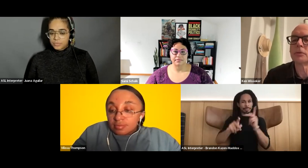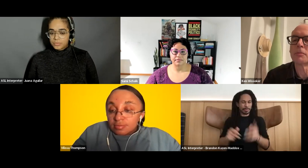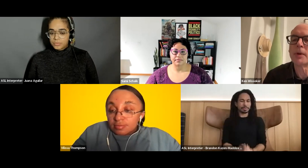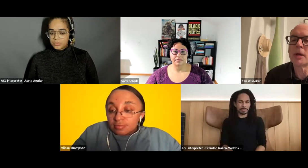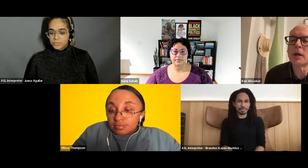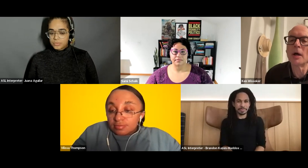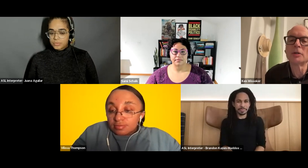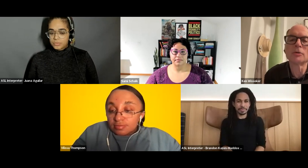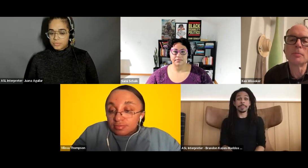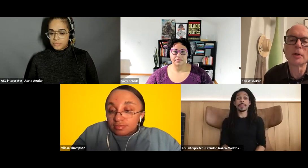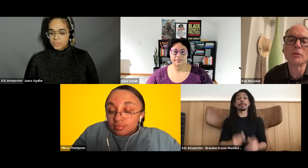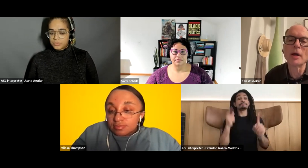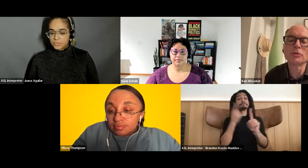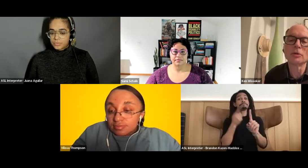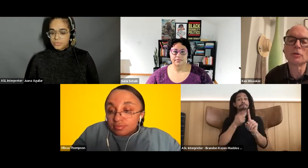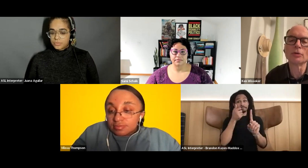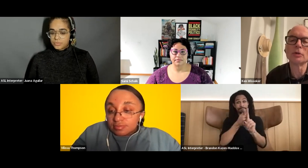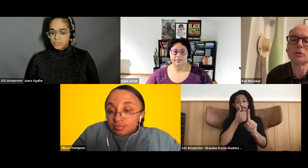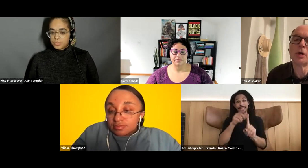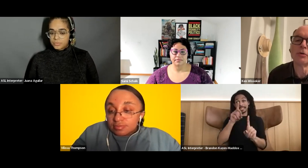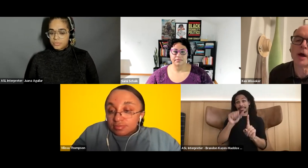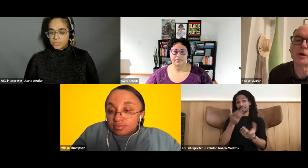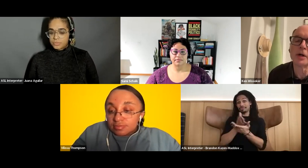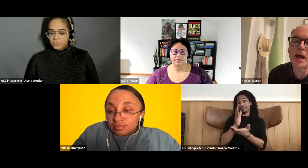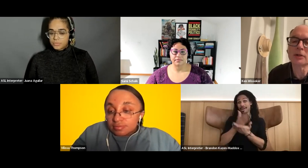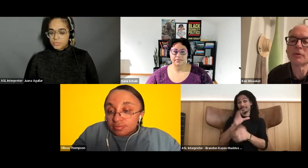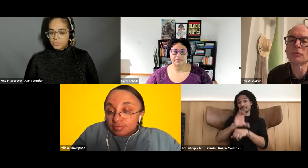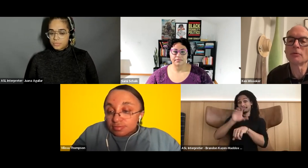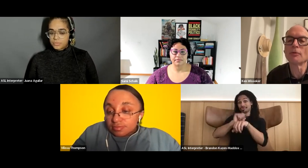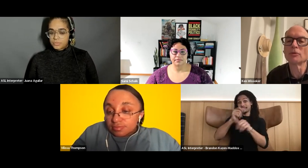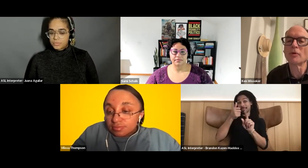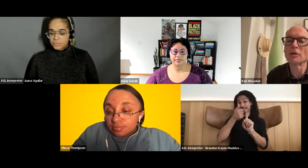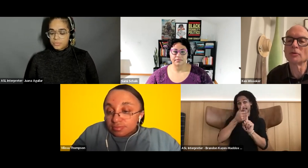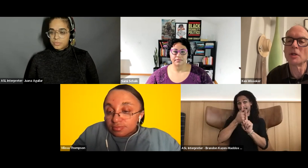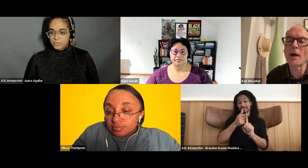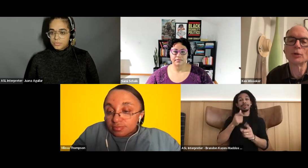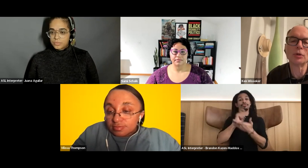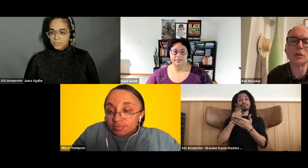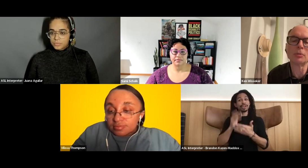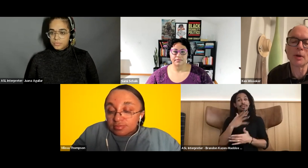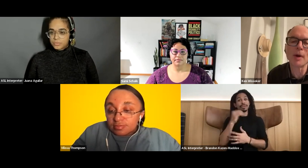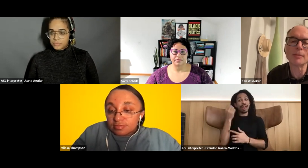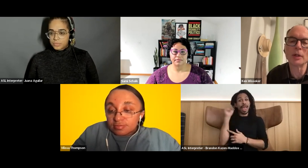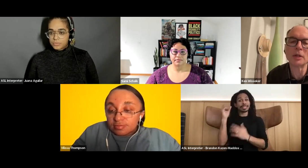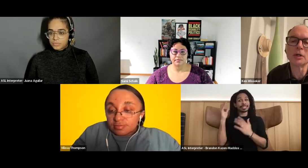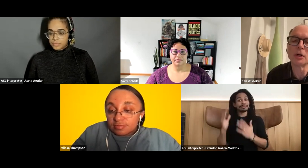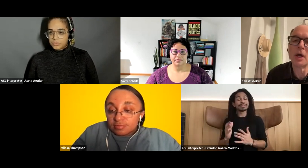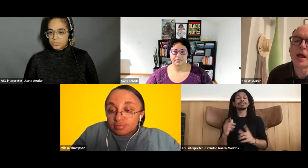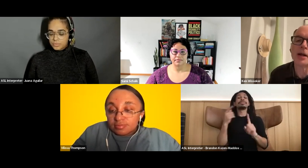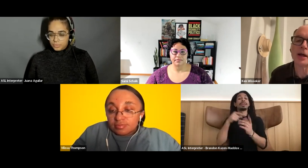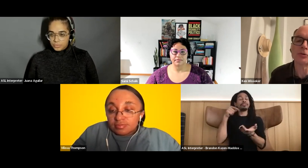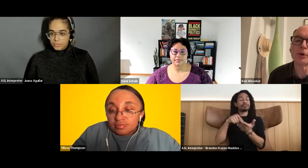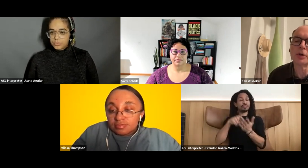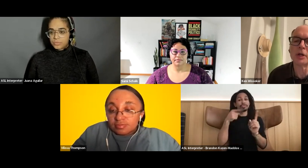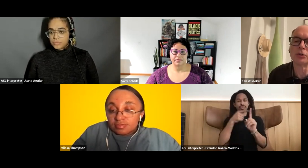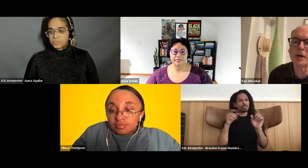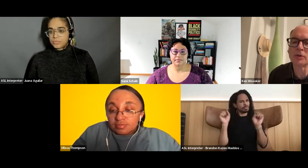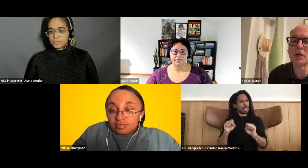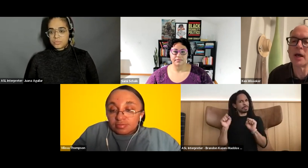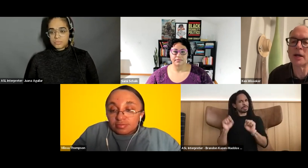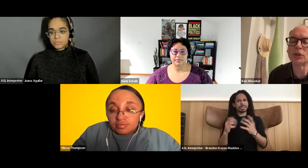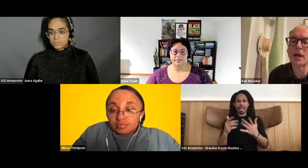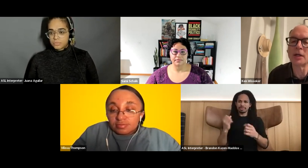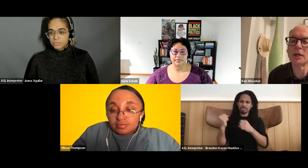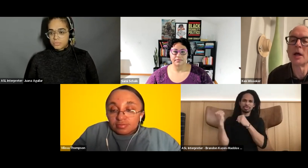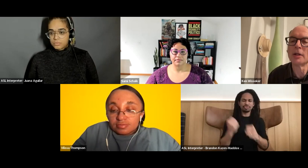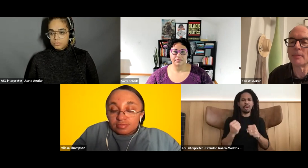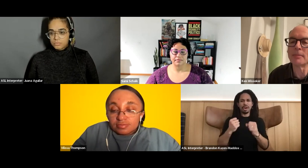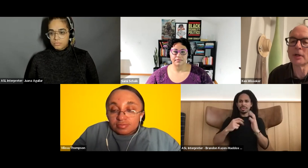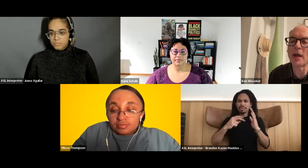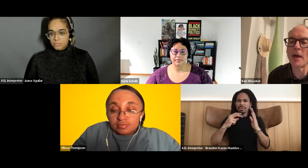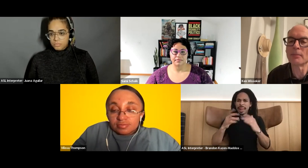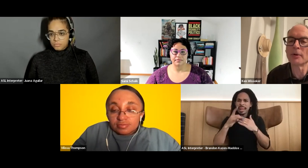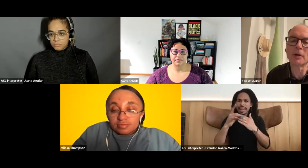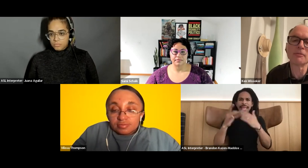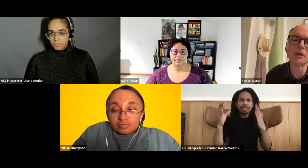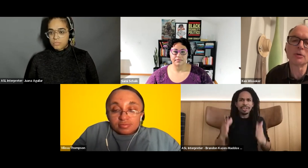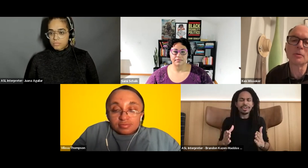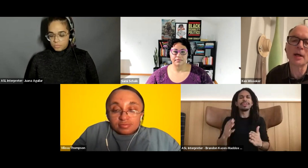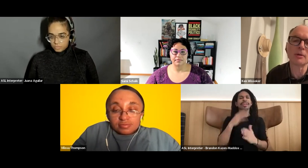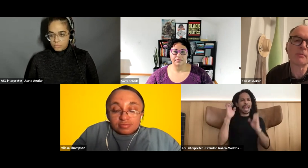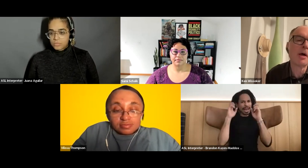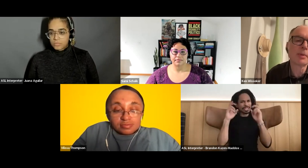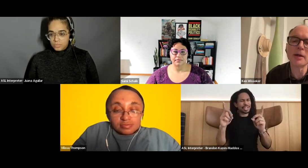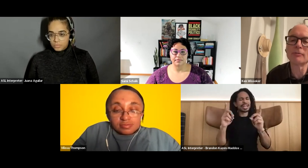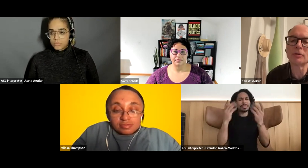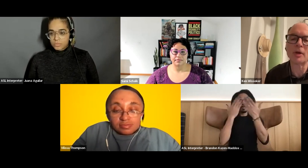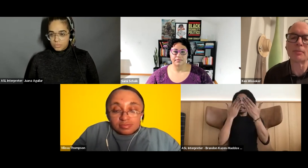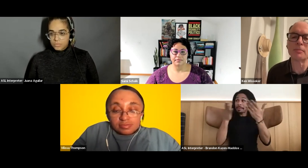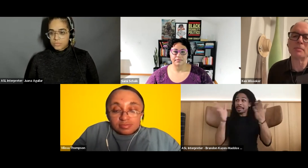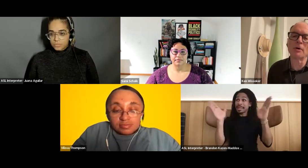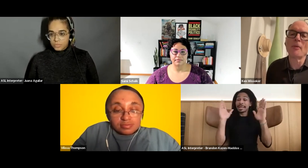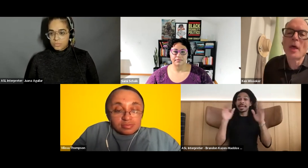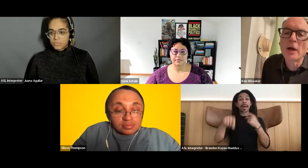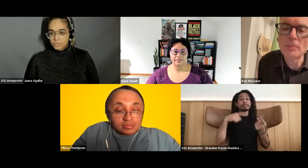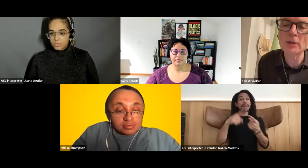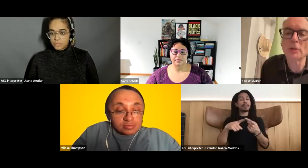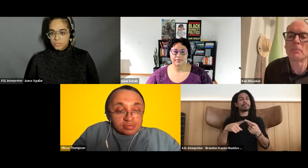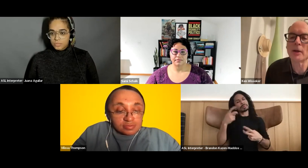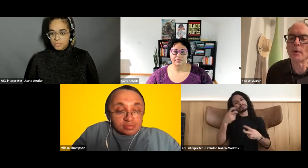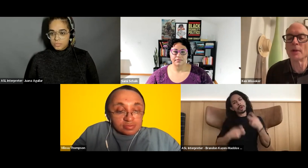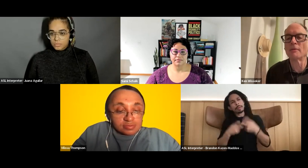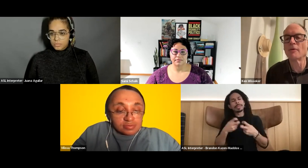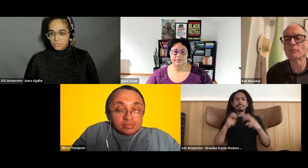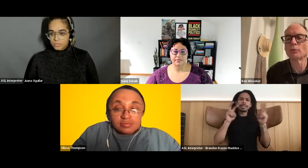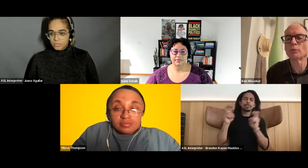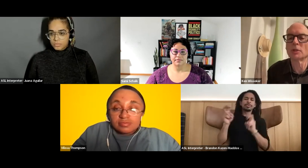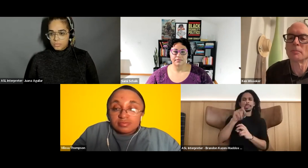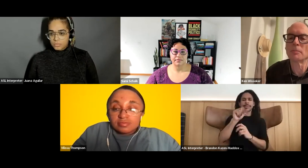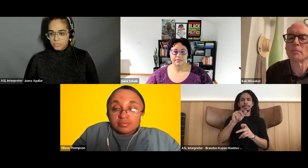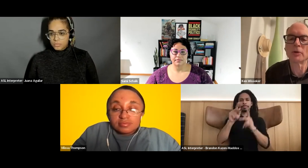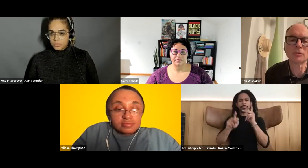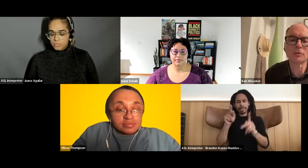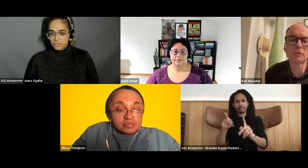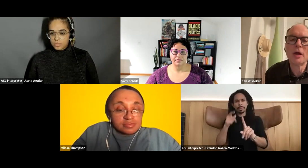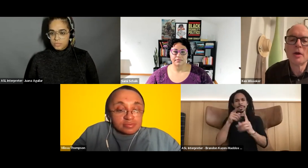Ken Wissoker: being a disability rights consultant writer and activist affords by list of the opportunity to be a prominent leader, an expert in addressing and educating the public and political figures about the plight of disabled people, especially black women and femmes with disabilities